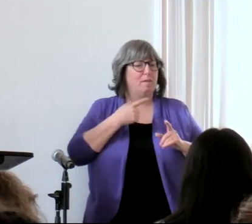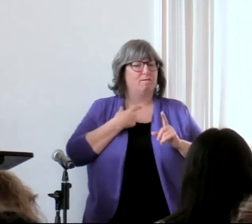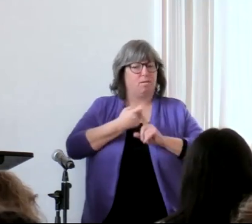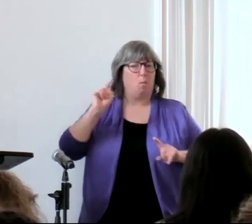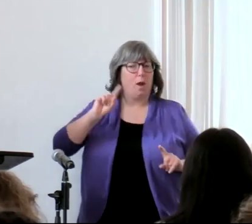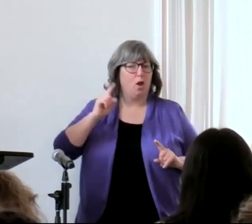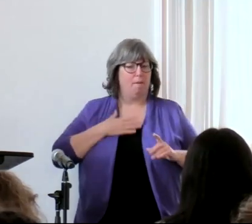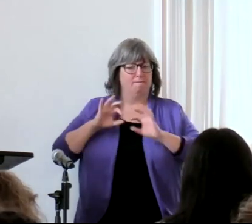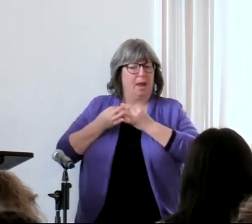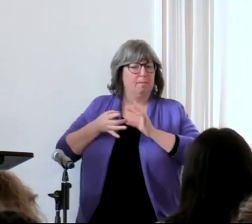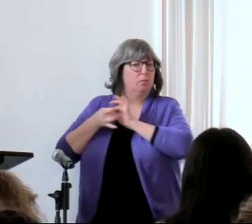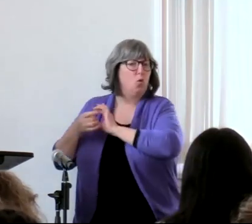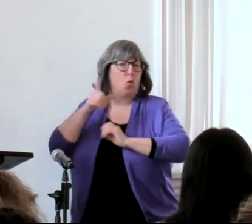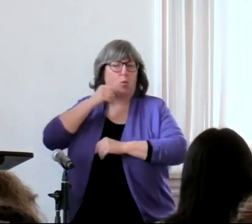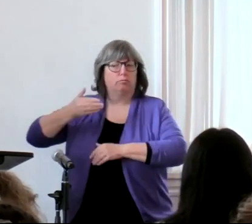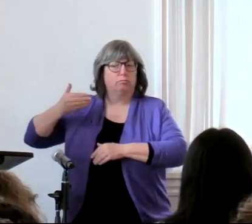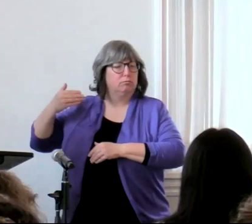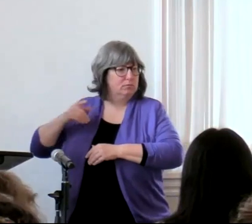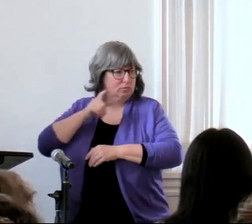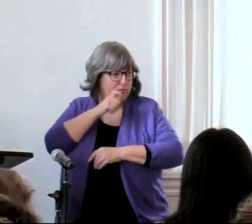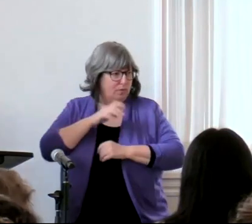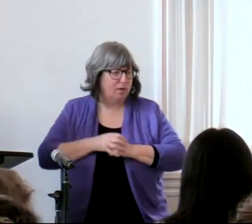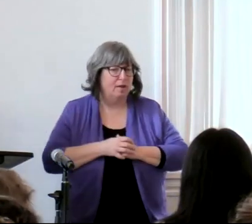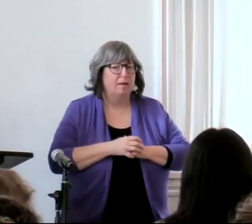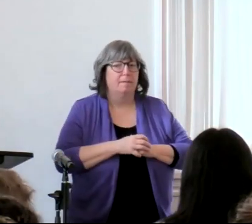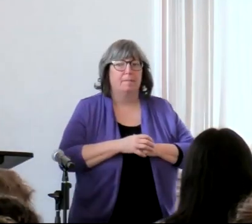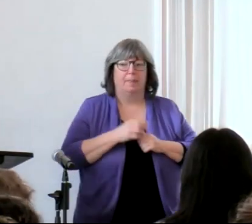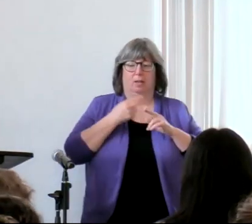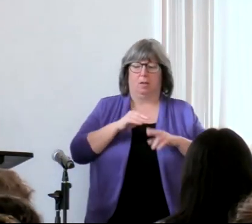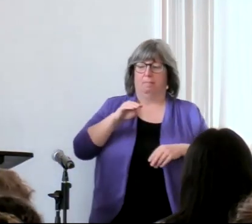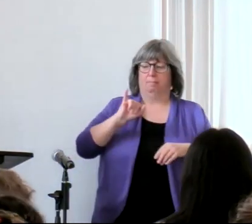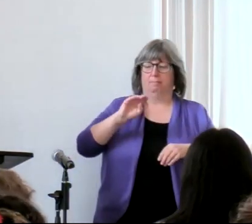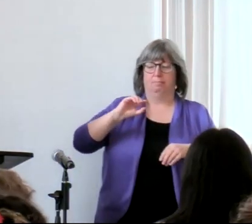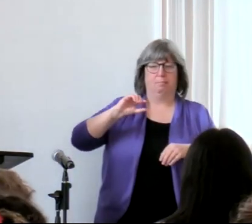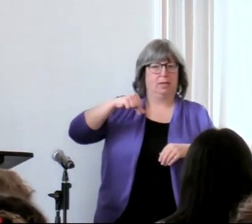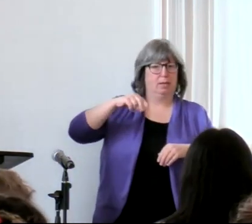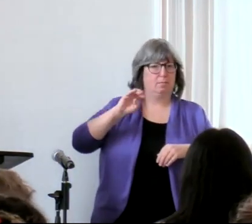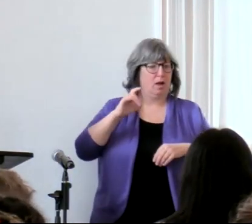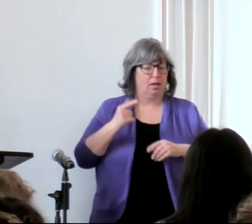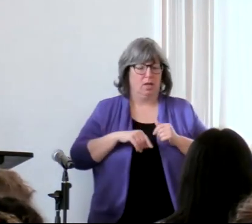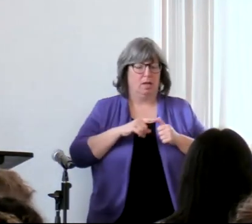and what family I belong to. We refer this area as Mi’kma’ki, which covers Nova Scotia, New Brunswick,